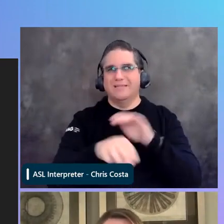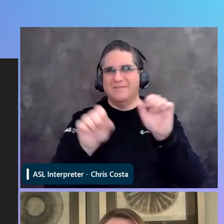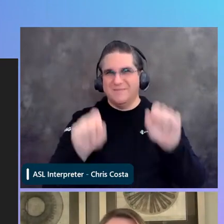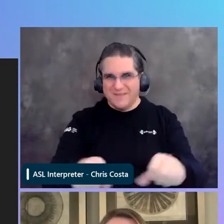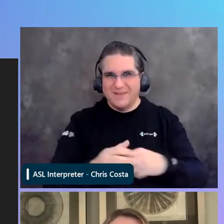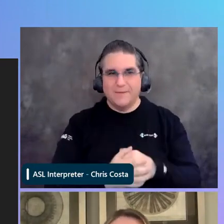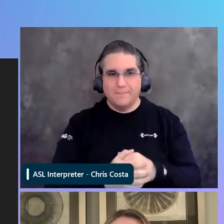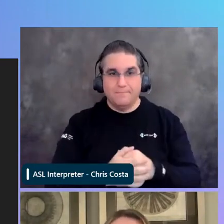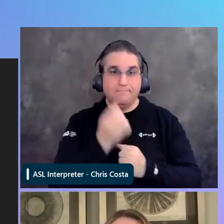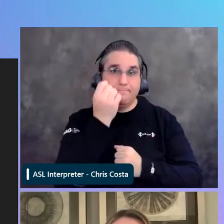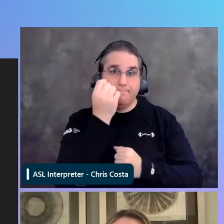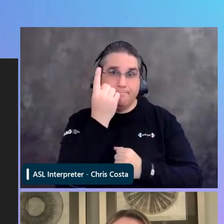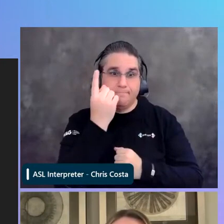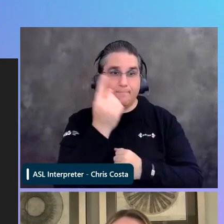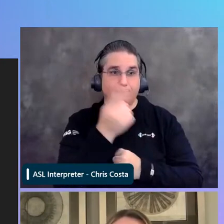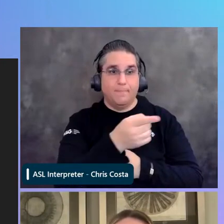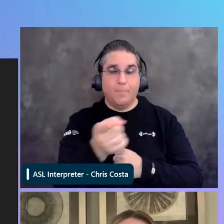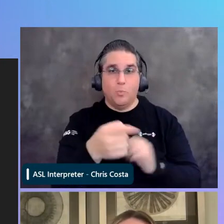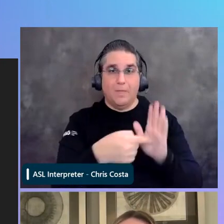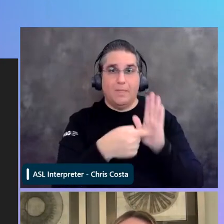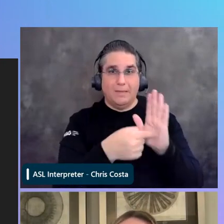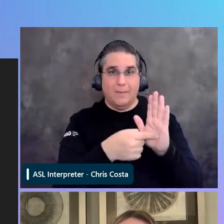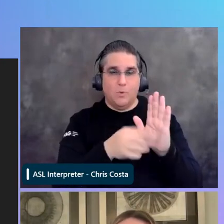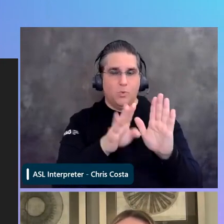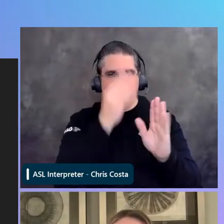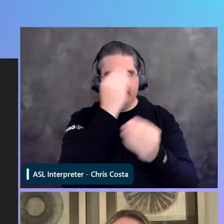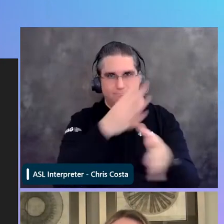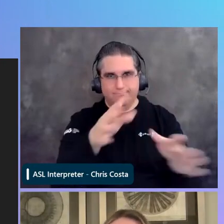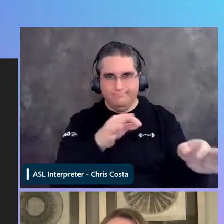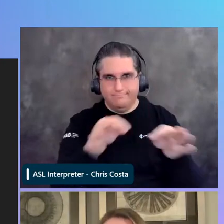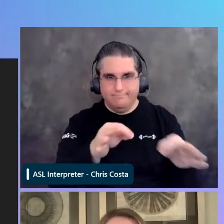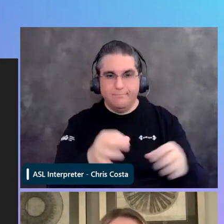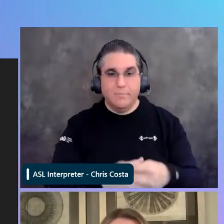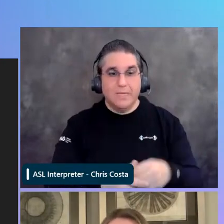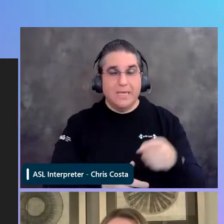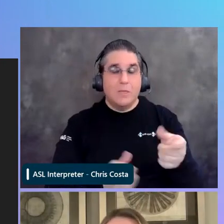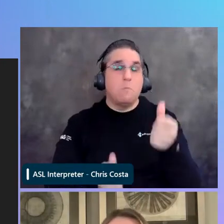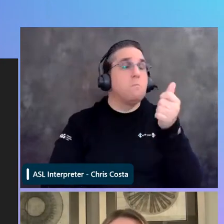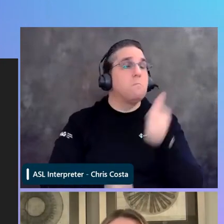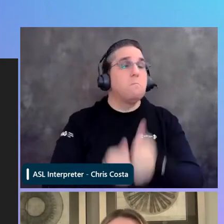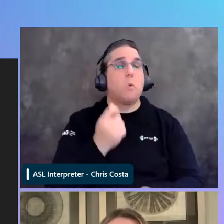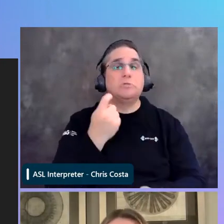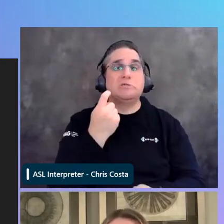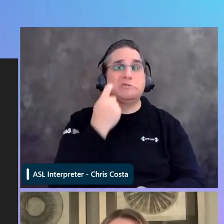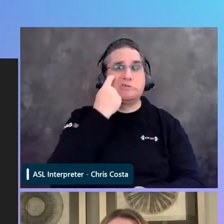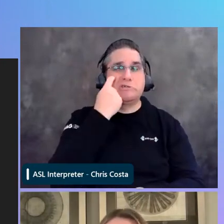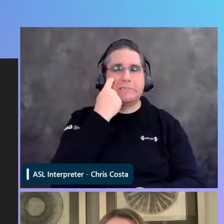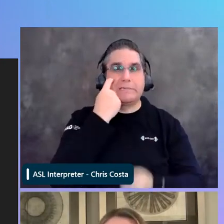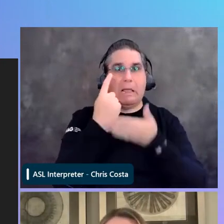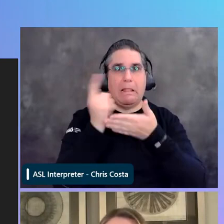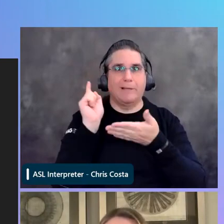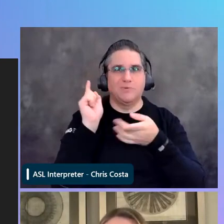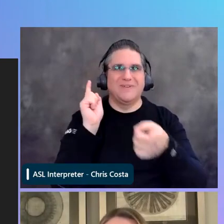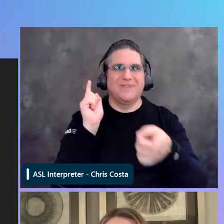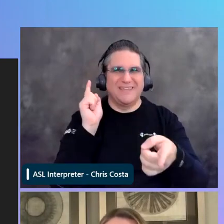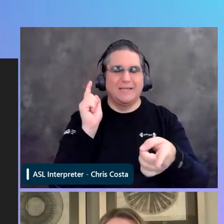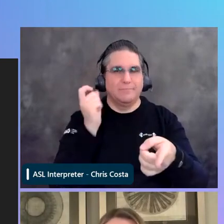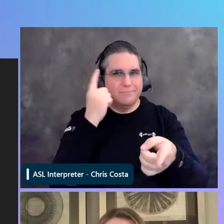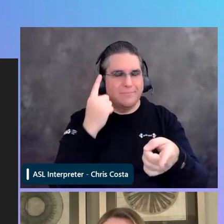going to see today, this is as current as of last week, right. So it is an ever changing, um,